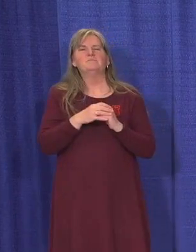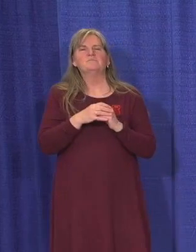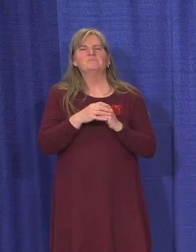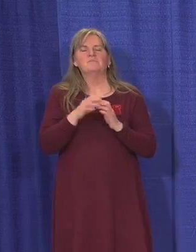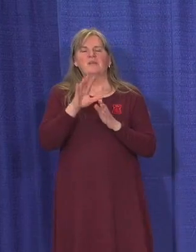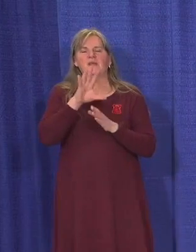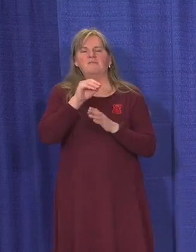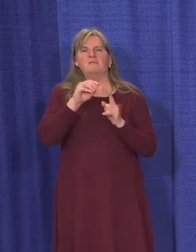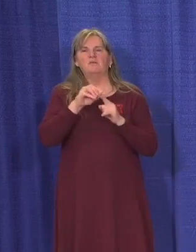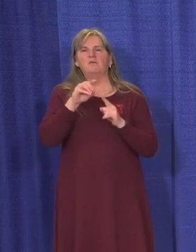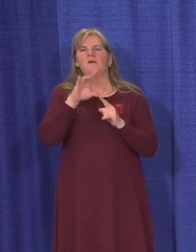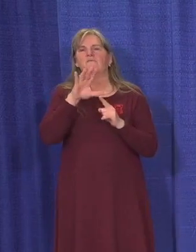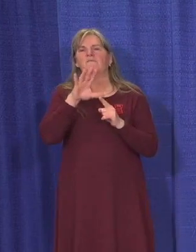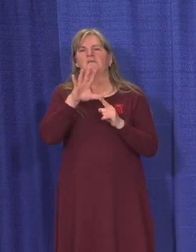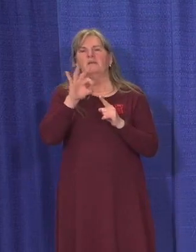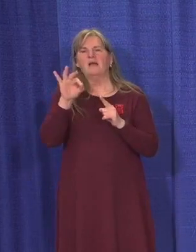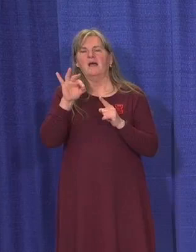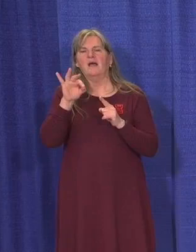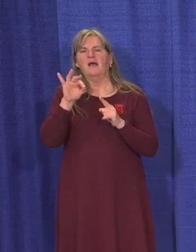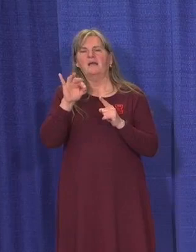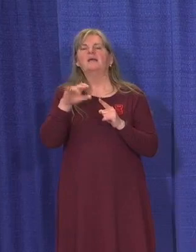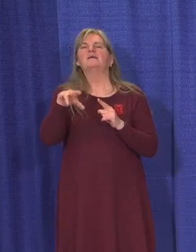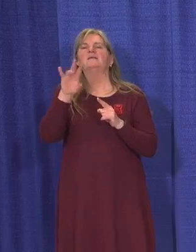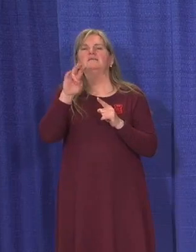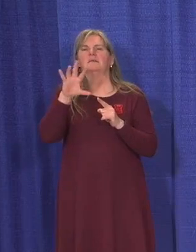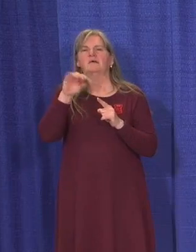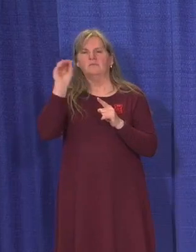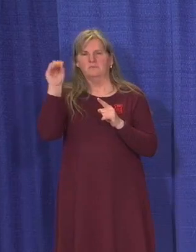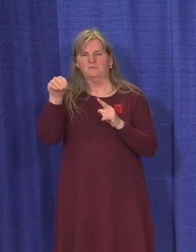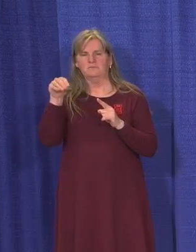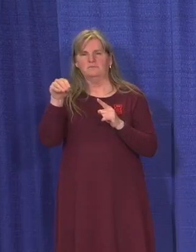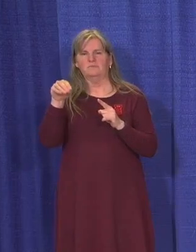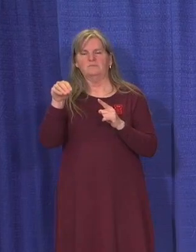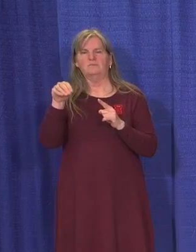30 to 39, 69%.